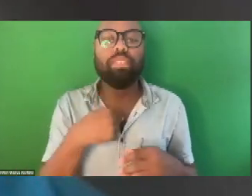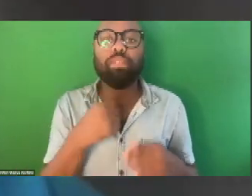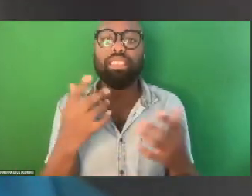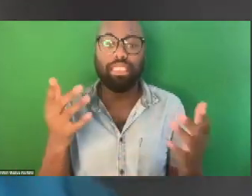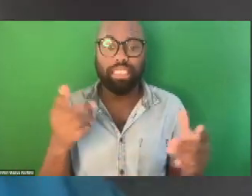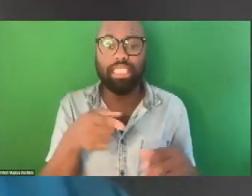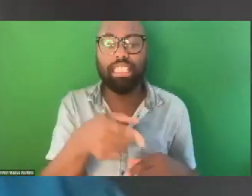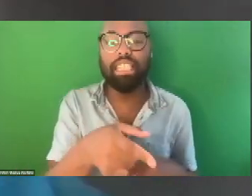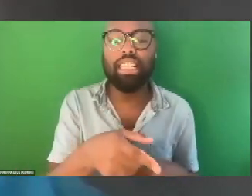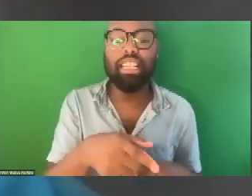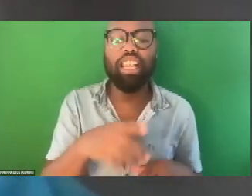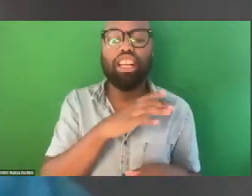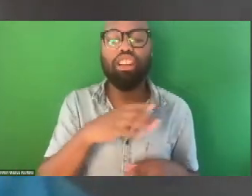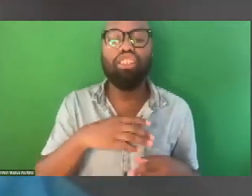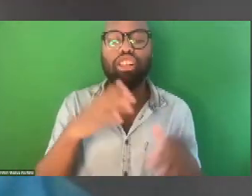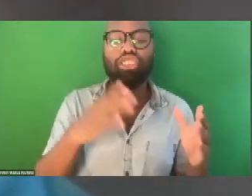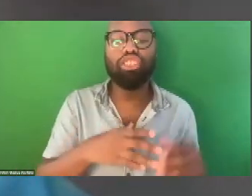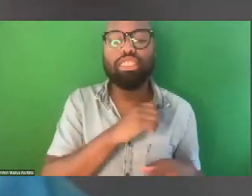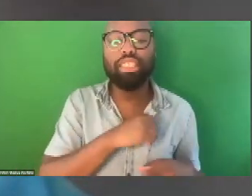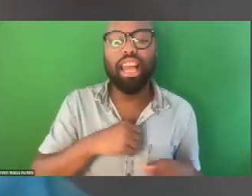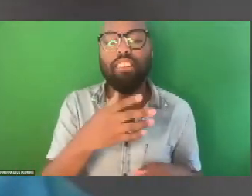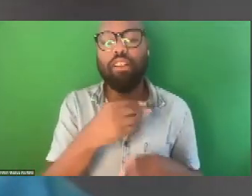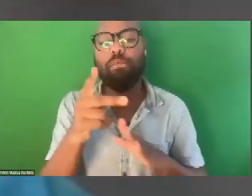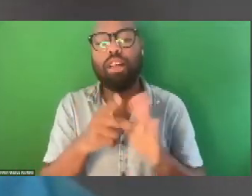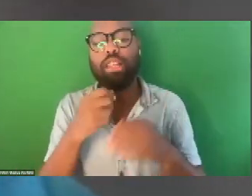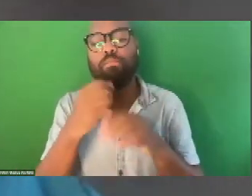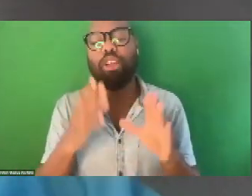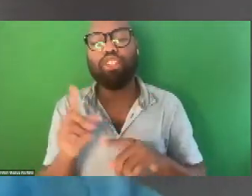to develop that foundational knowledge and machine learning Ari